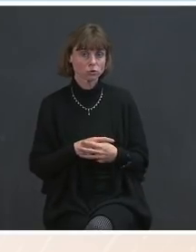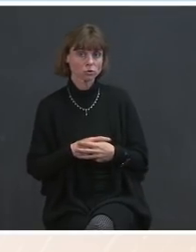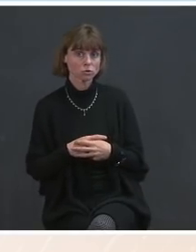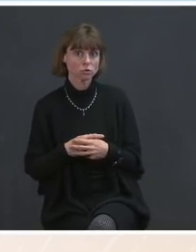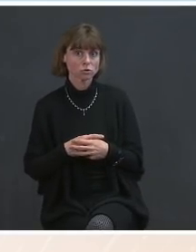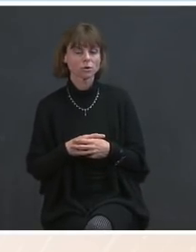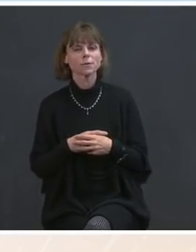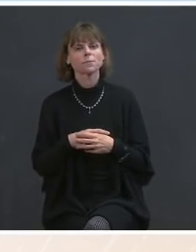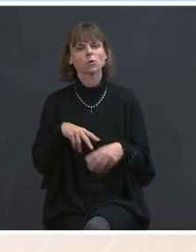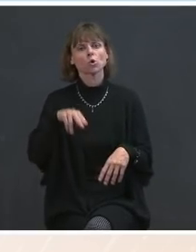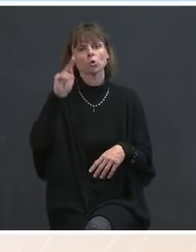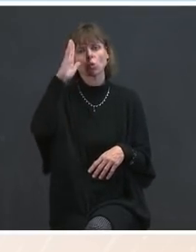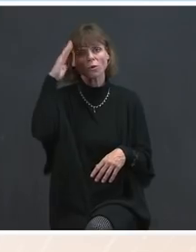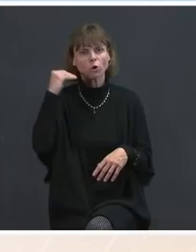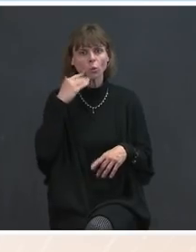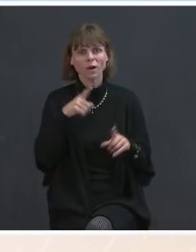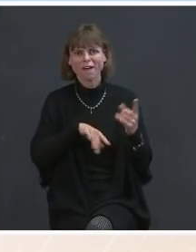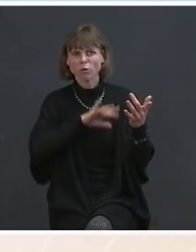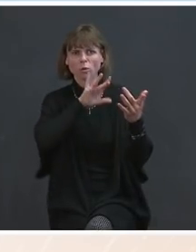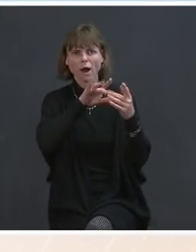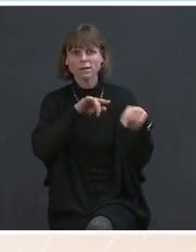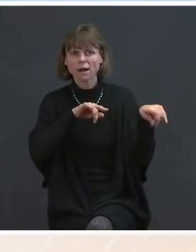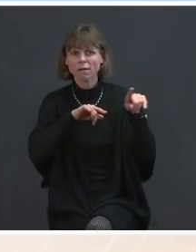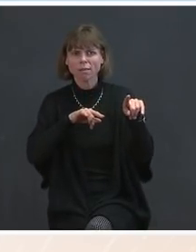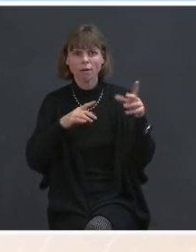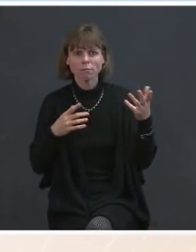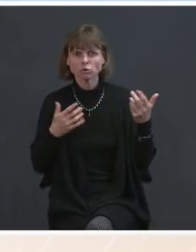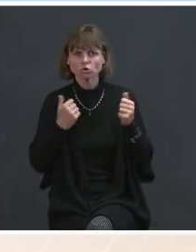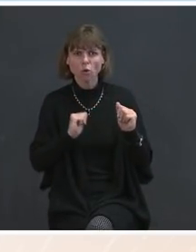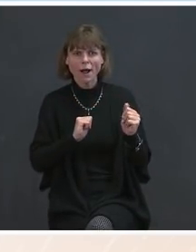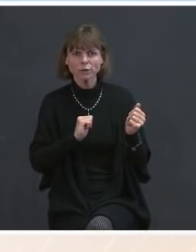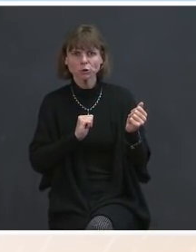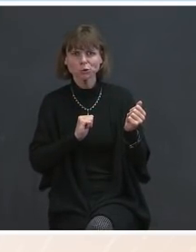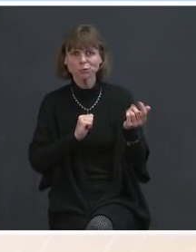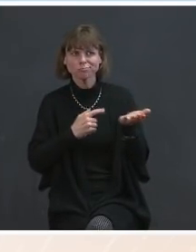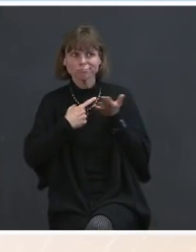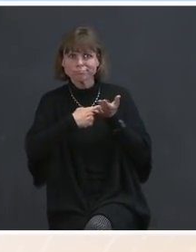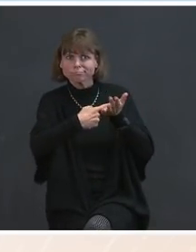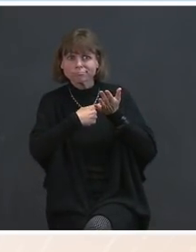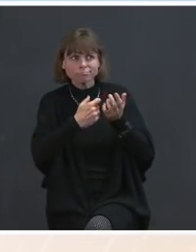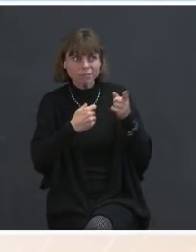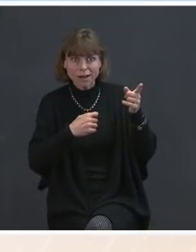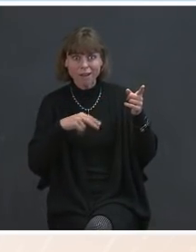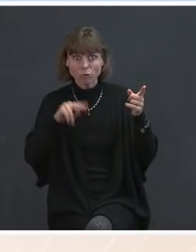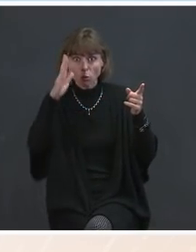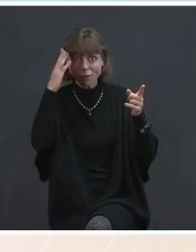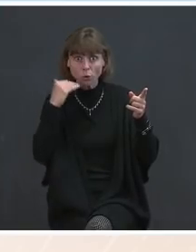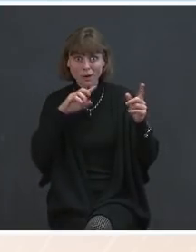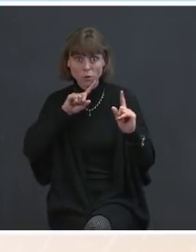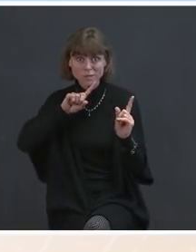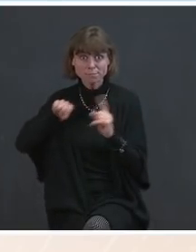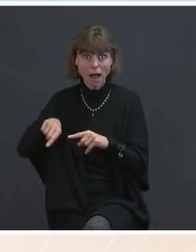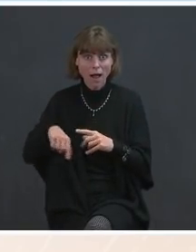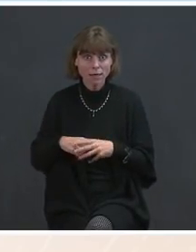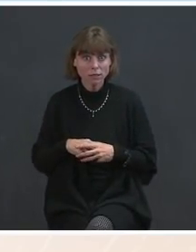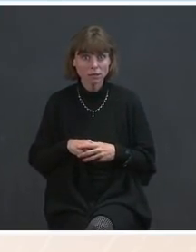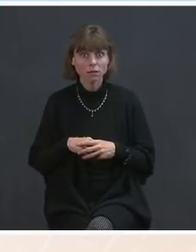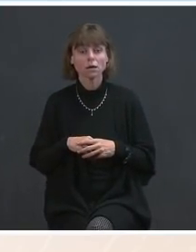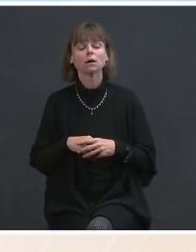Have you reached out to them and tried to engage in dialogue? And have they responded in any way? Ms. Psaki: I know there were some reports over the weekend